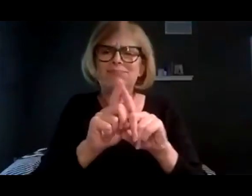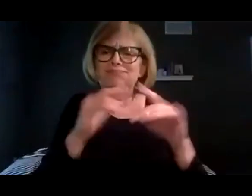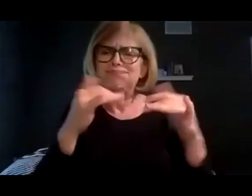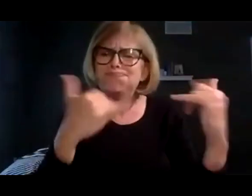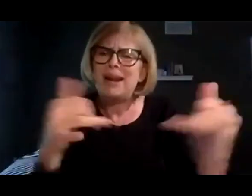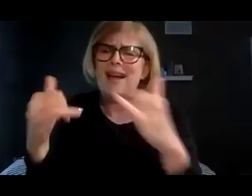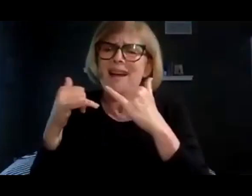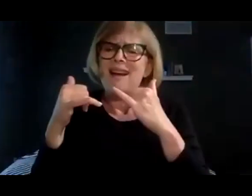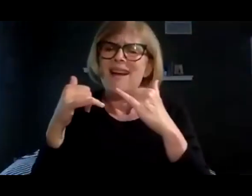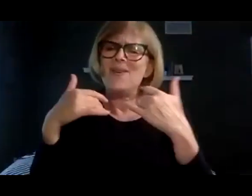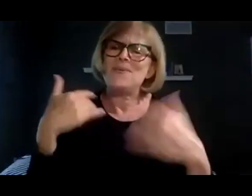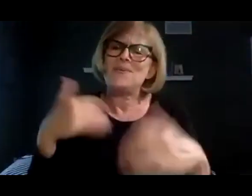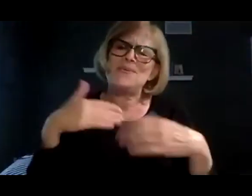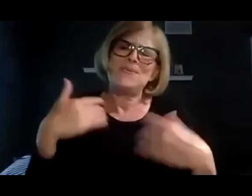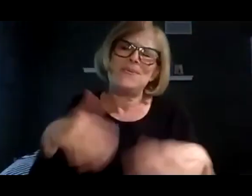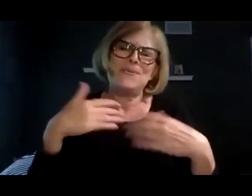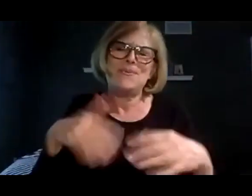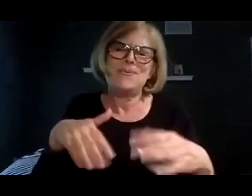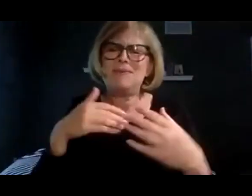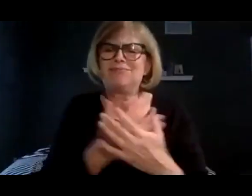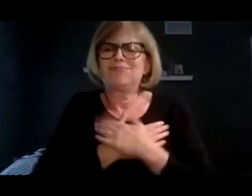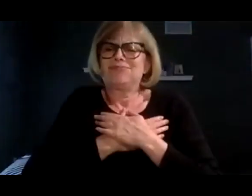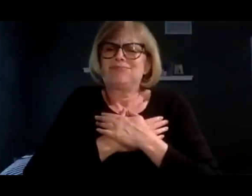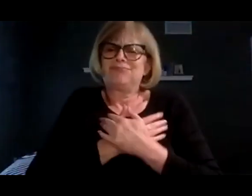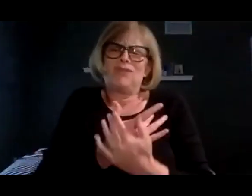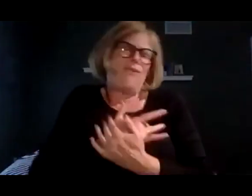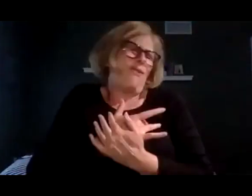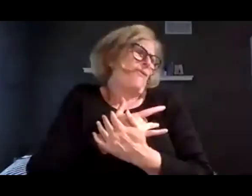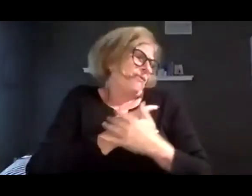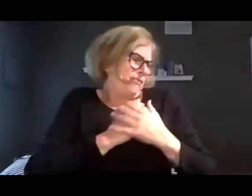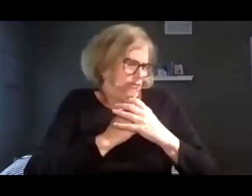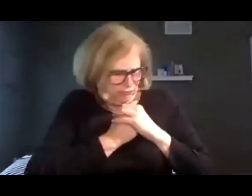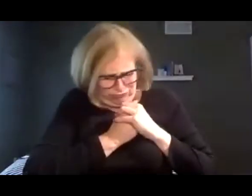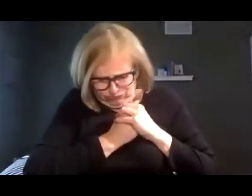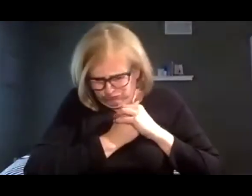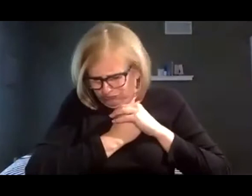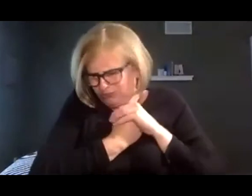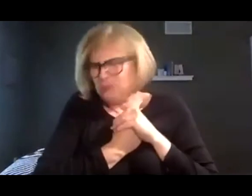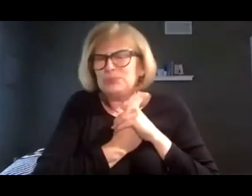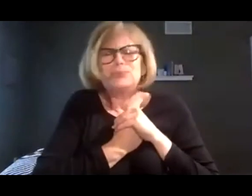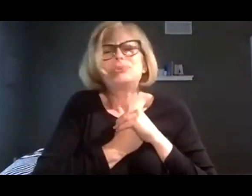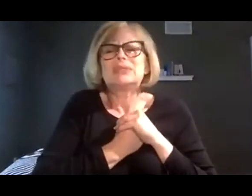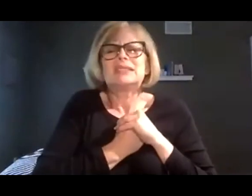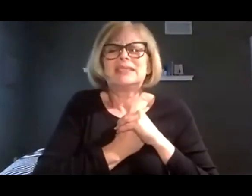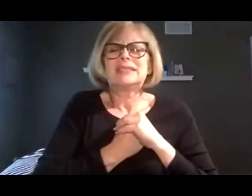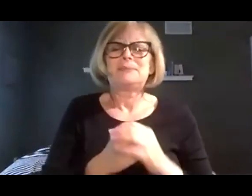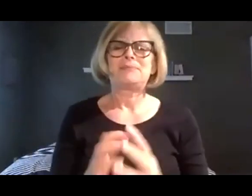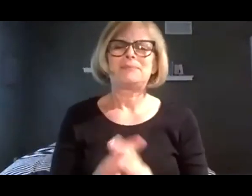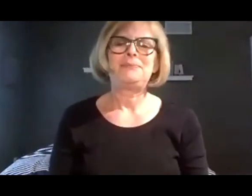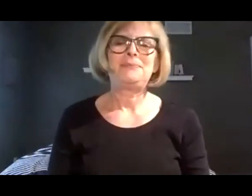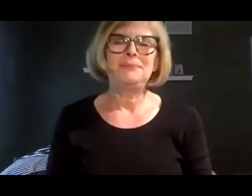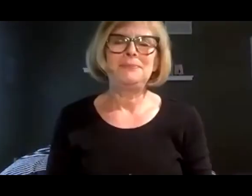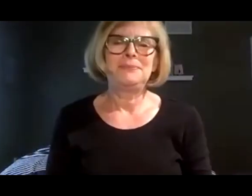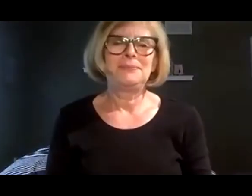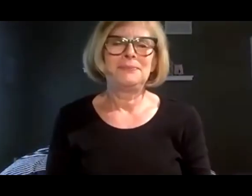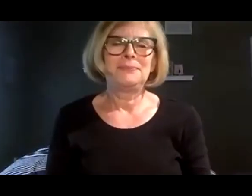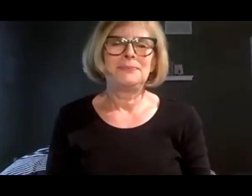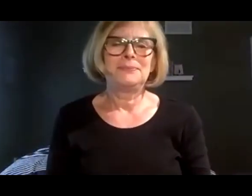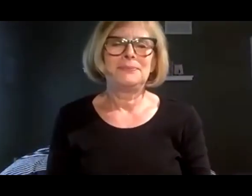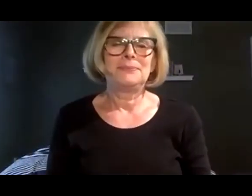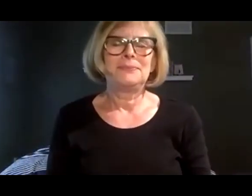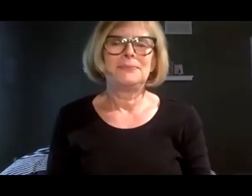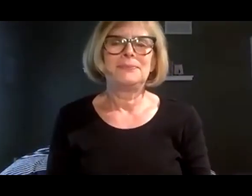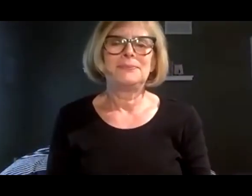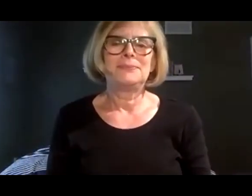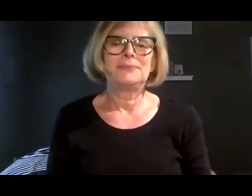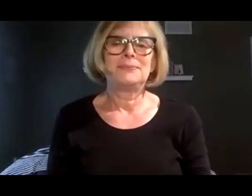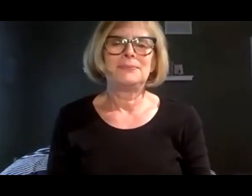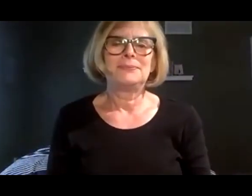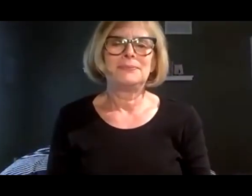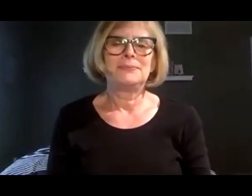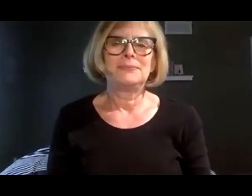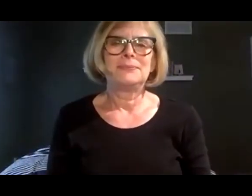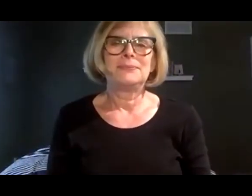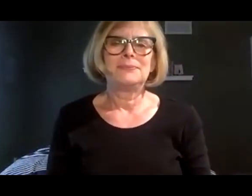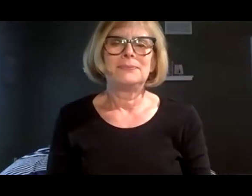I might seem different in the very beginning, but, as soon as we play, it sends our hearts spinning.